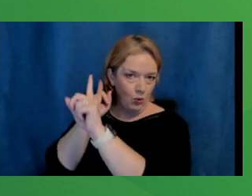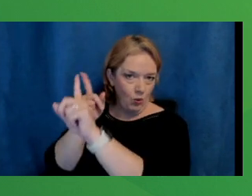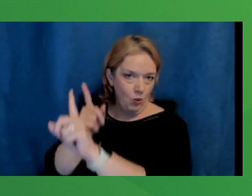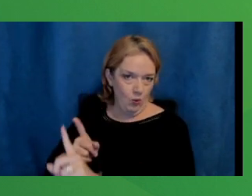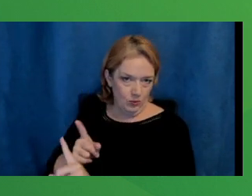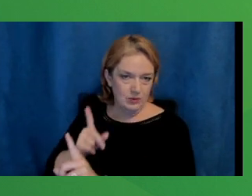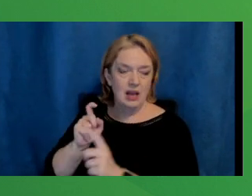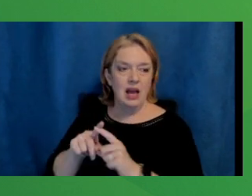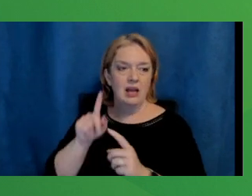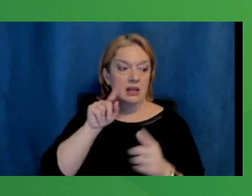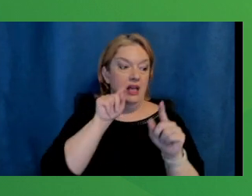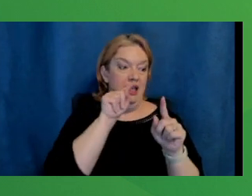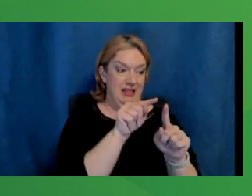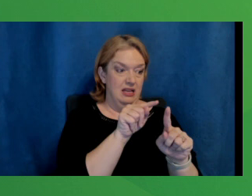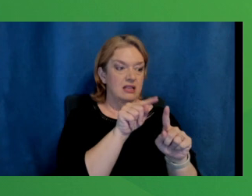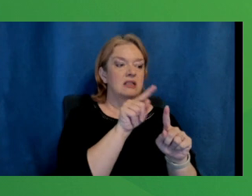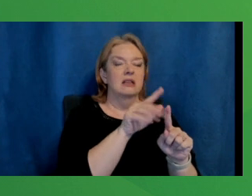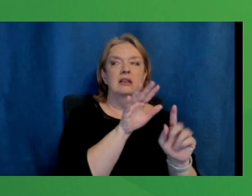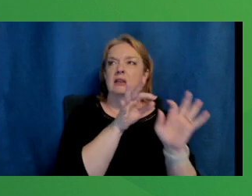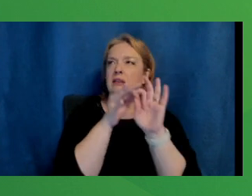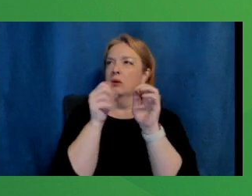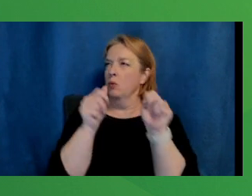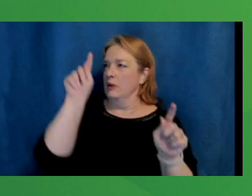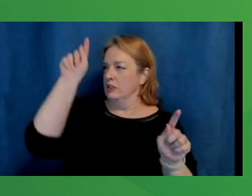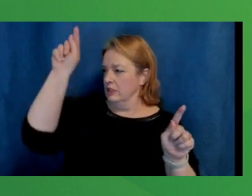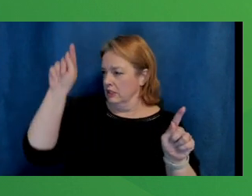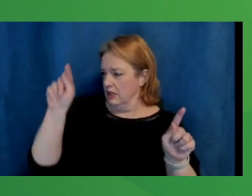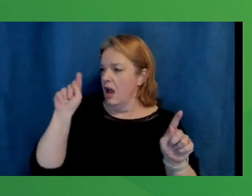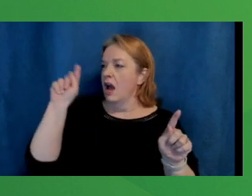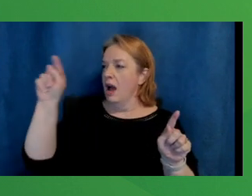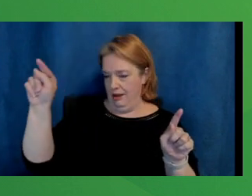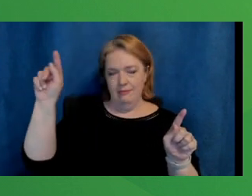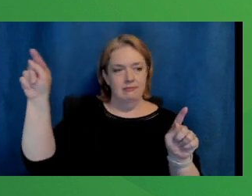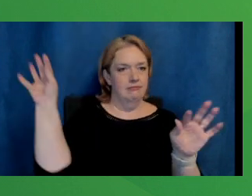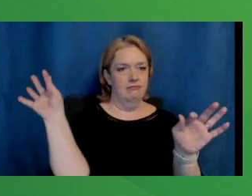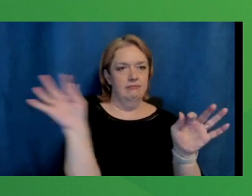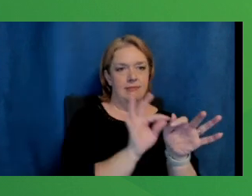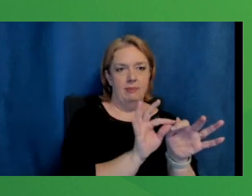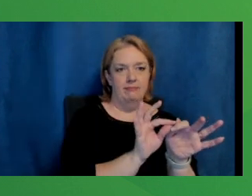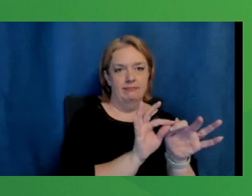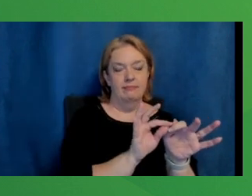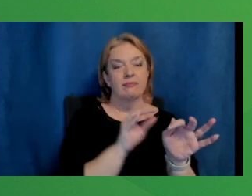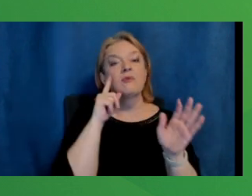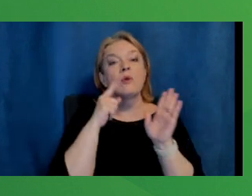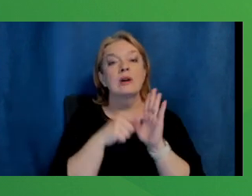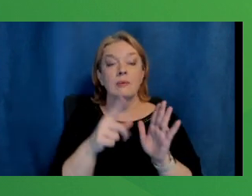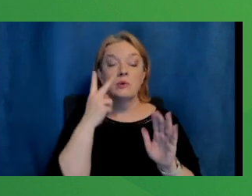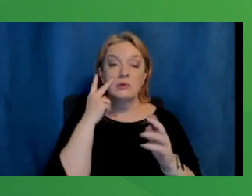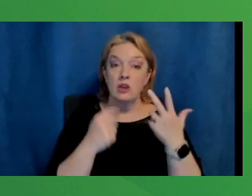which goal that it intertwined with. So, for example, if you see a three, we have clean air,